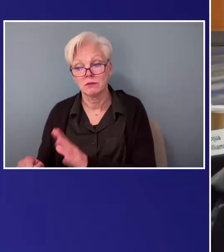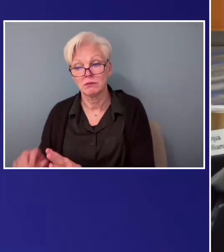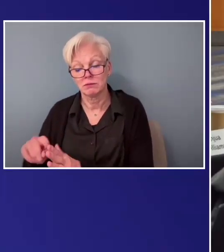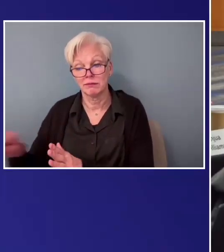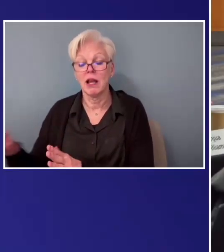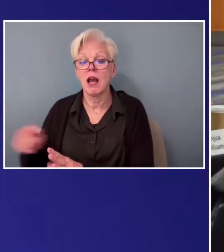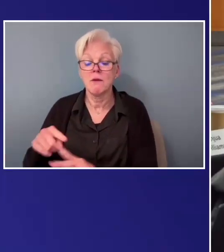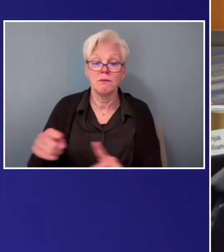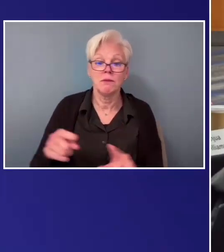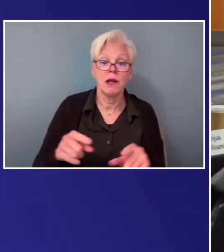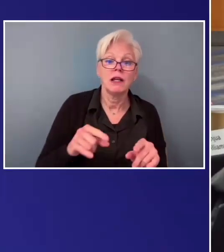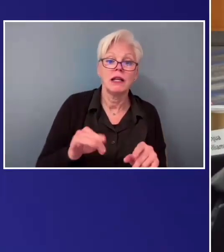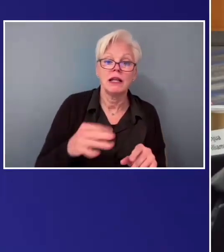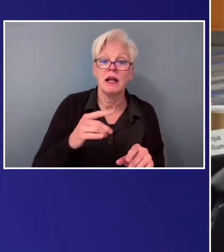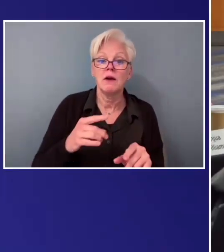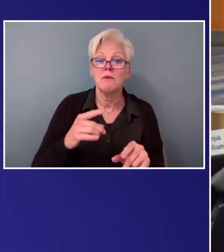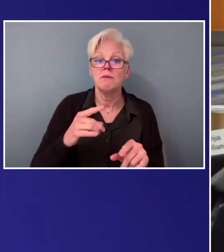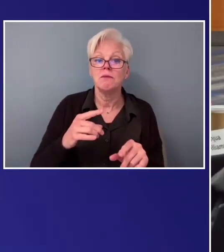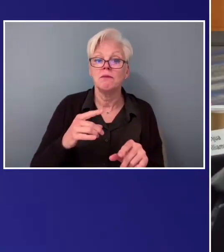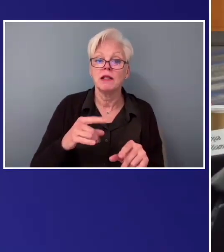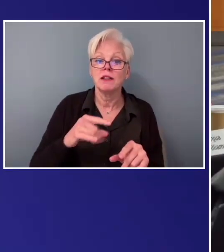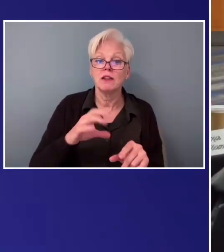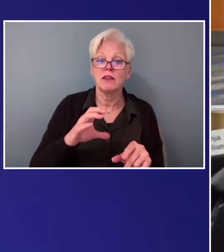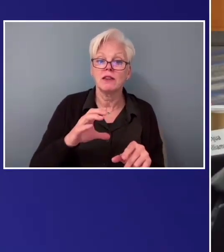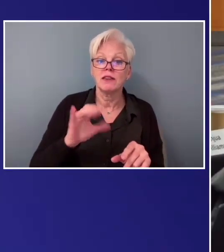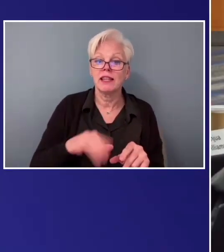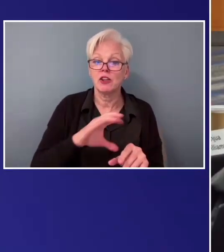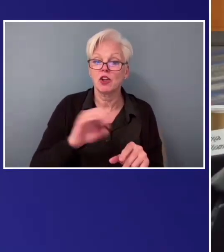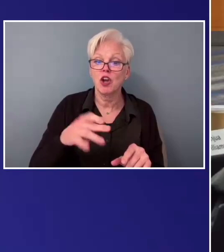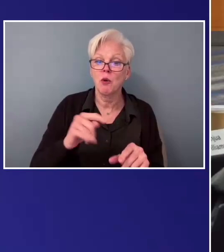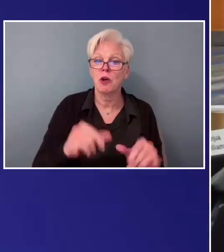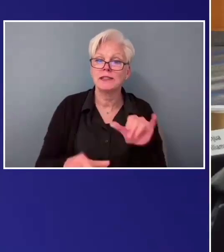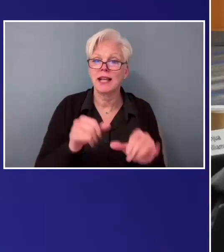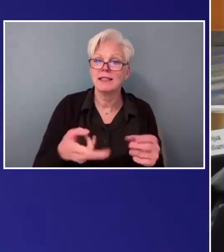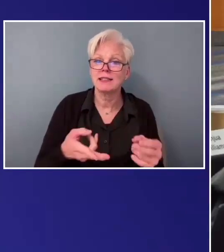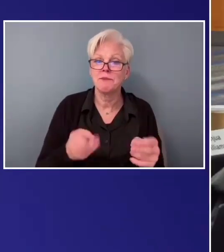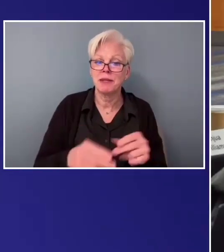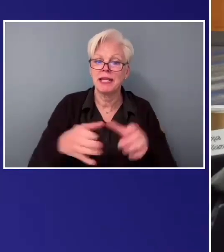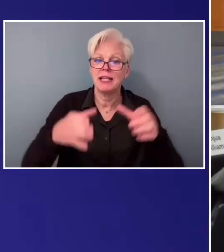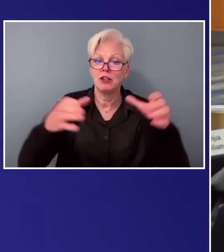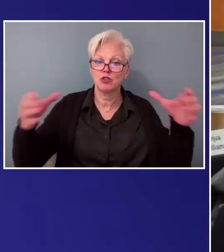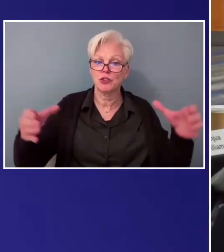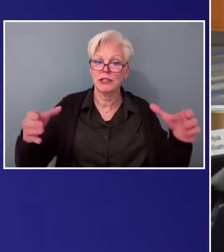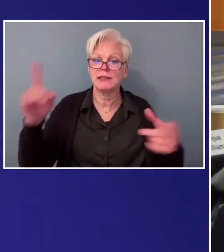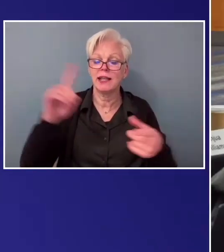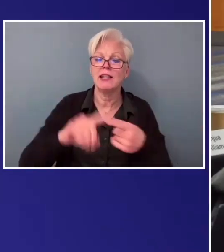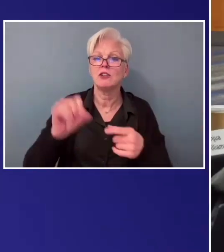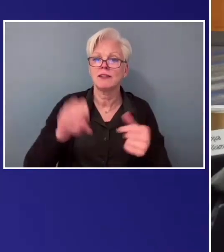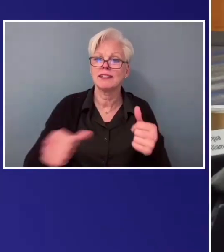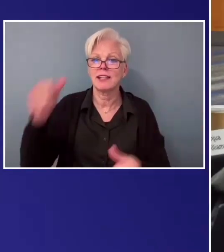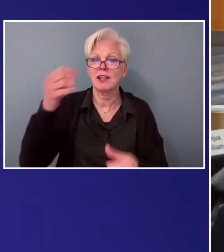the data are statistically reliable, is there an opportunity for some transparency around that? You know, maybe -- you know,